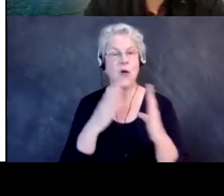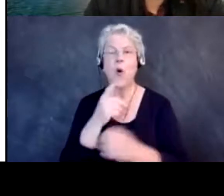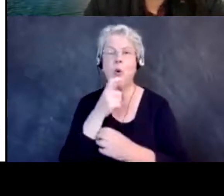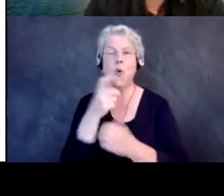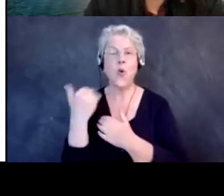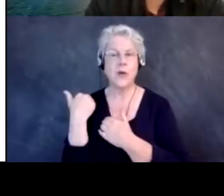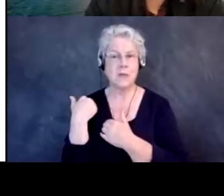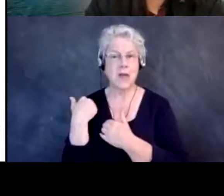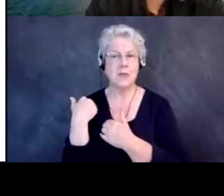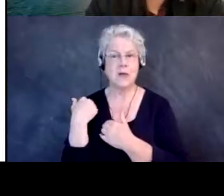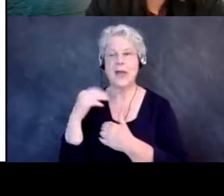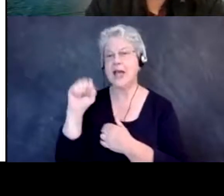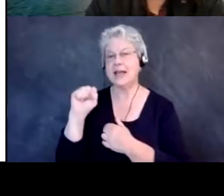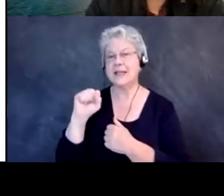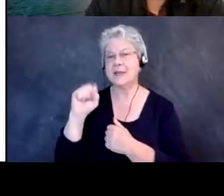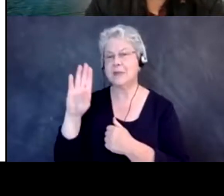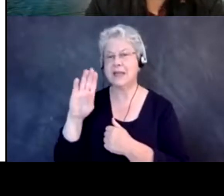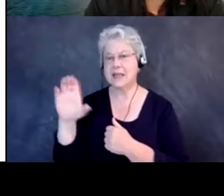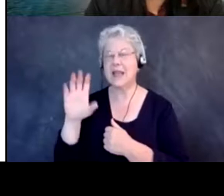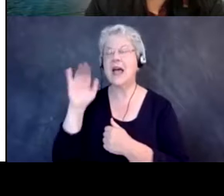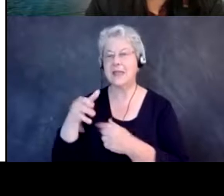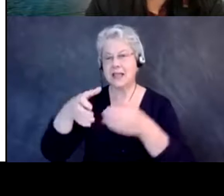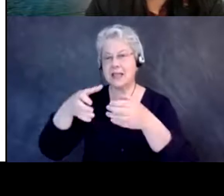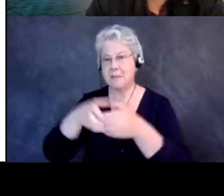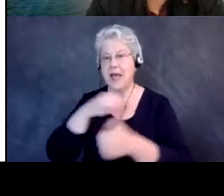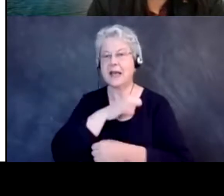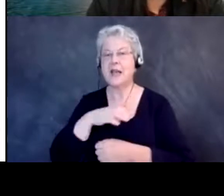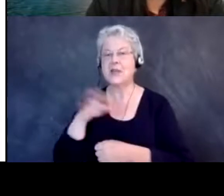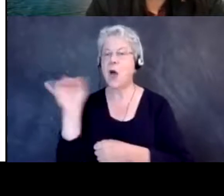here it says SPC - that's the band council but its also our local health center is taking